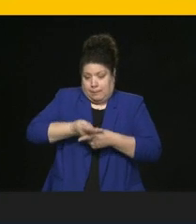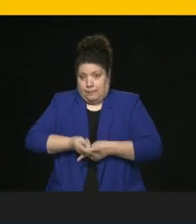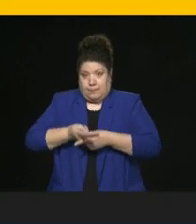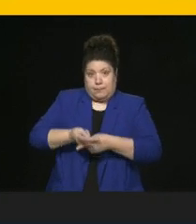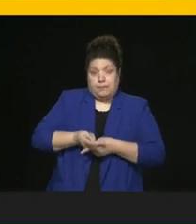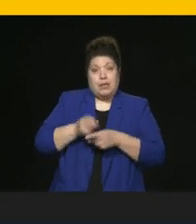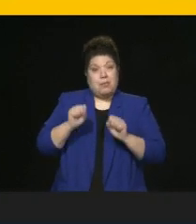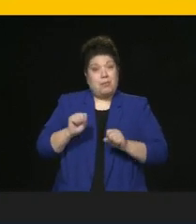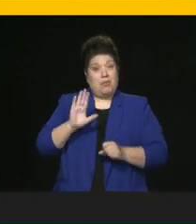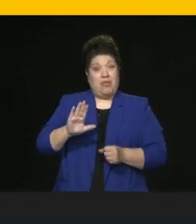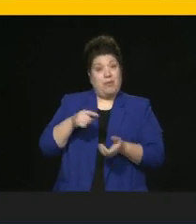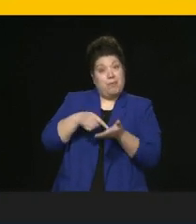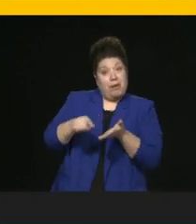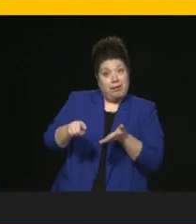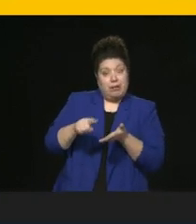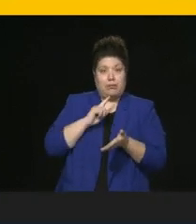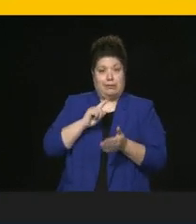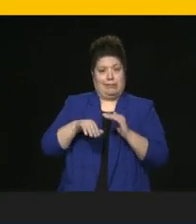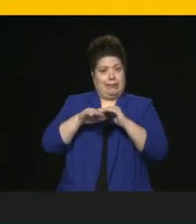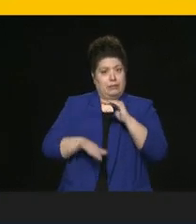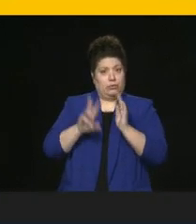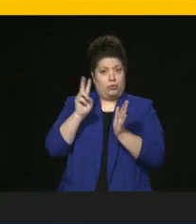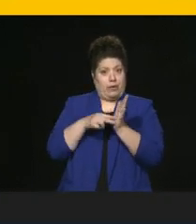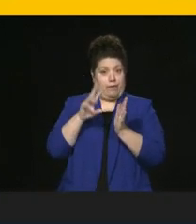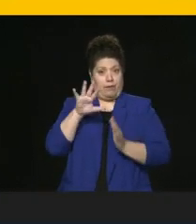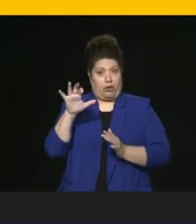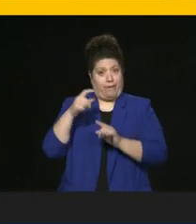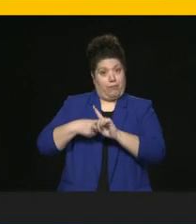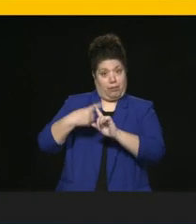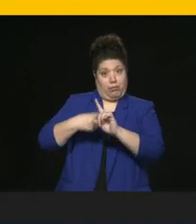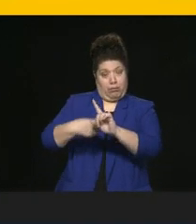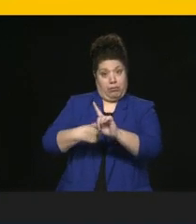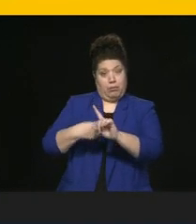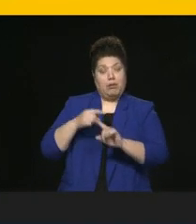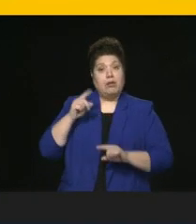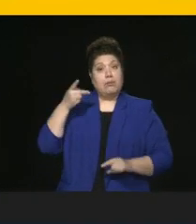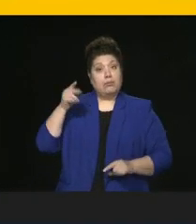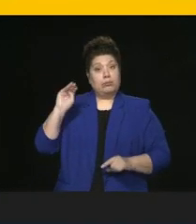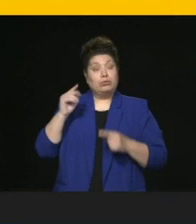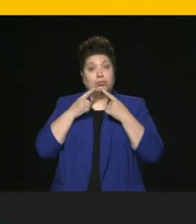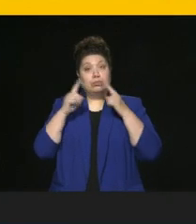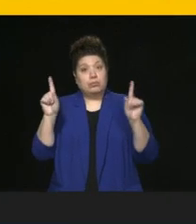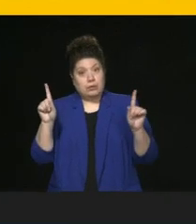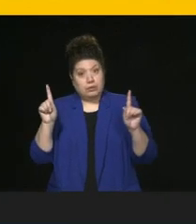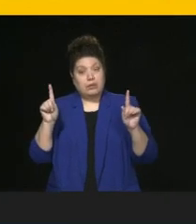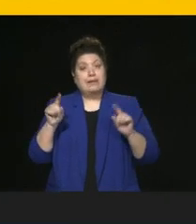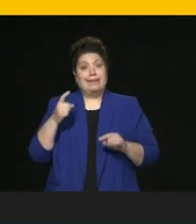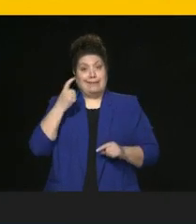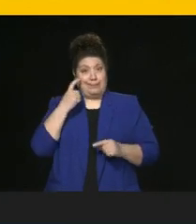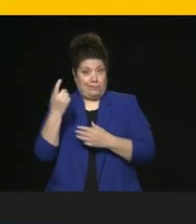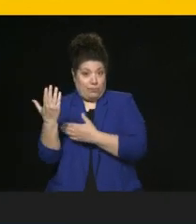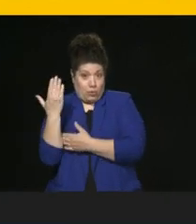DIFFICULT CIRCUMSTANCES AND MAY BE EARNING LESS THAN $2500 A MONTH.